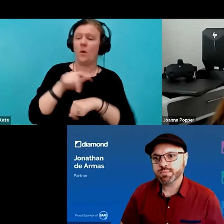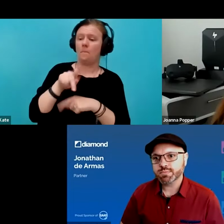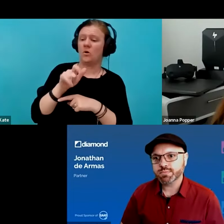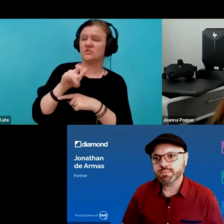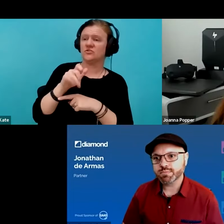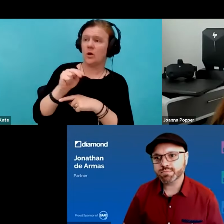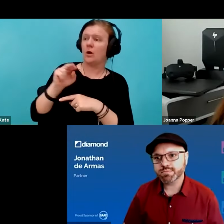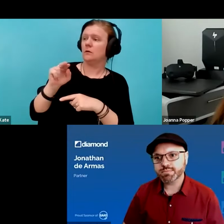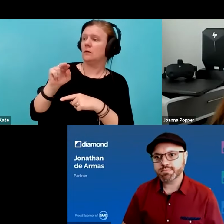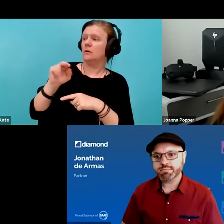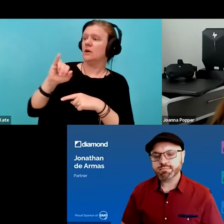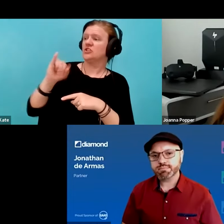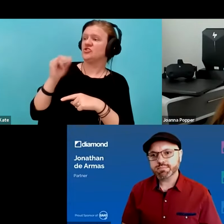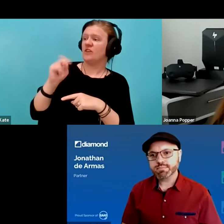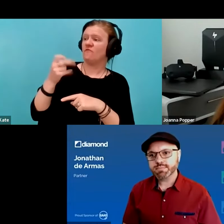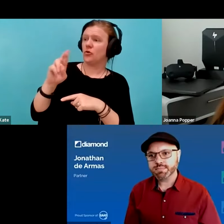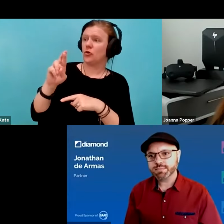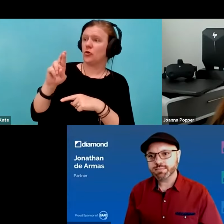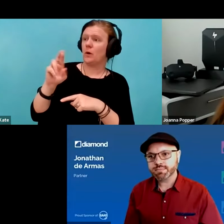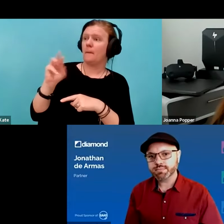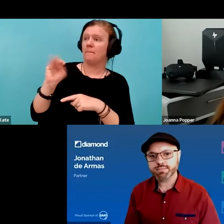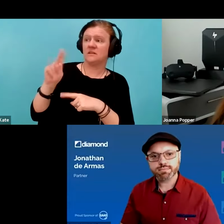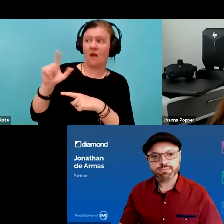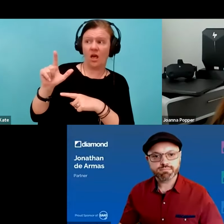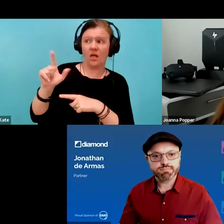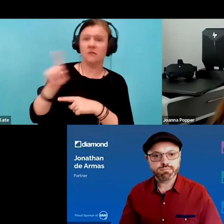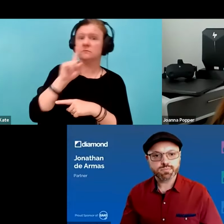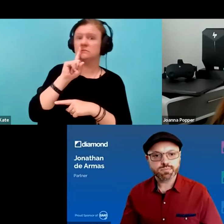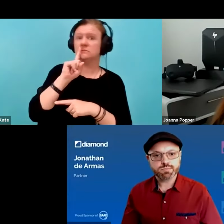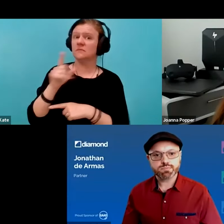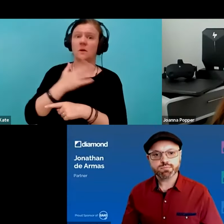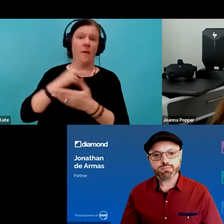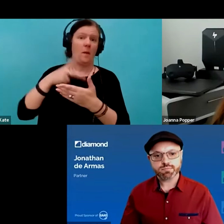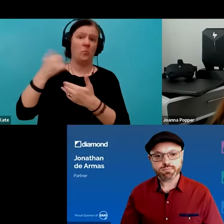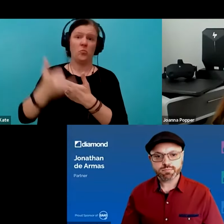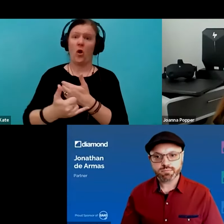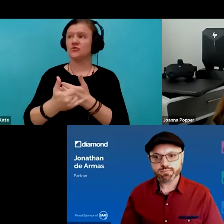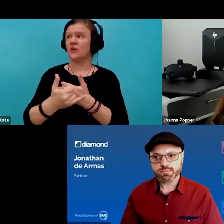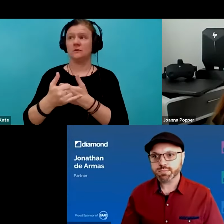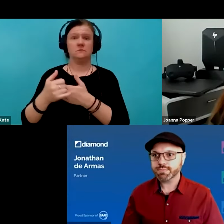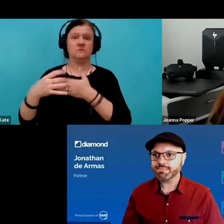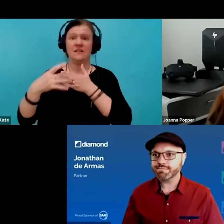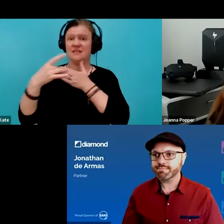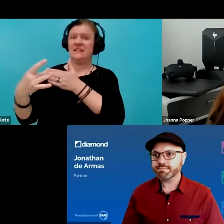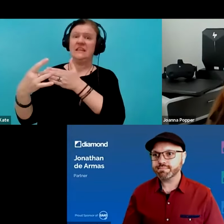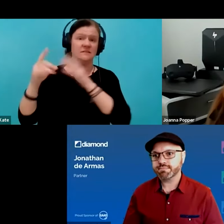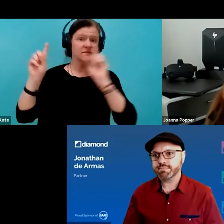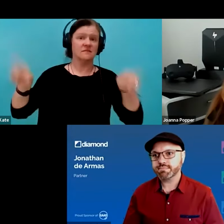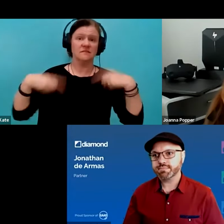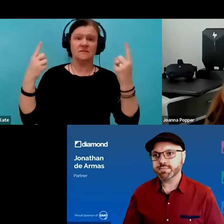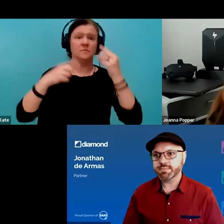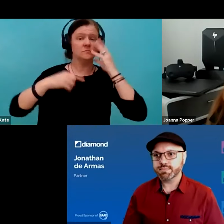Mendell who really was my Kind of the project spirit guide through all of the experiences, she's done and